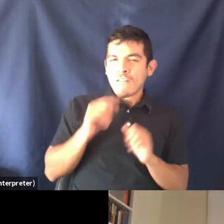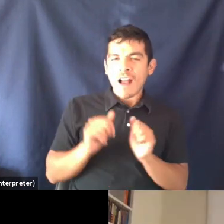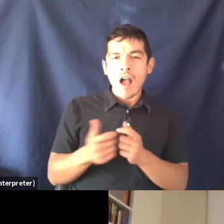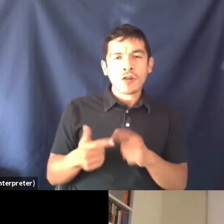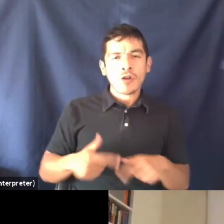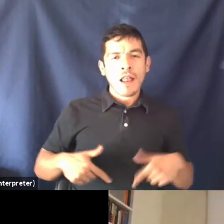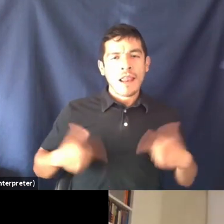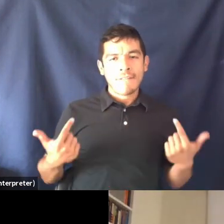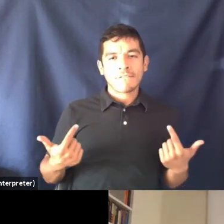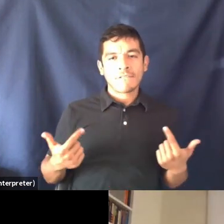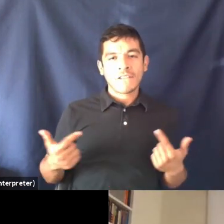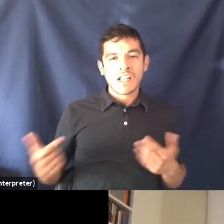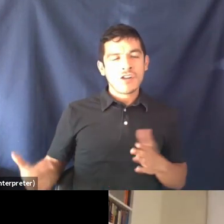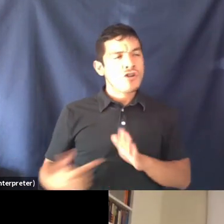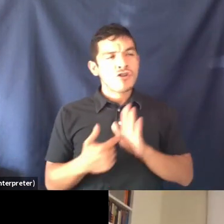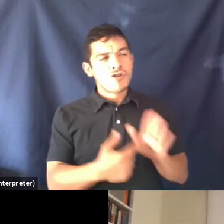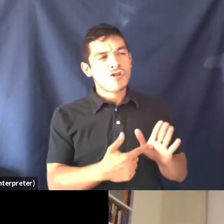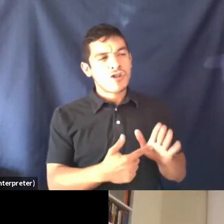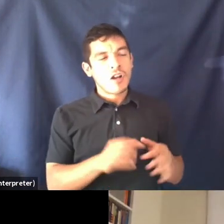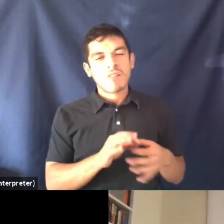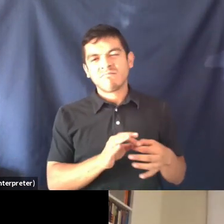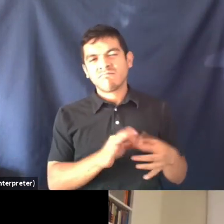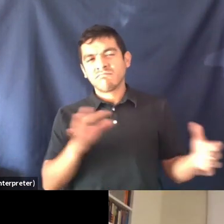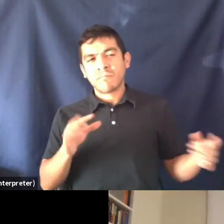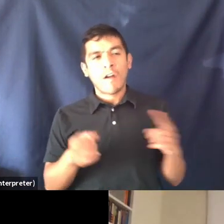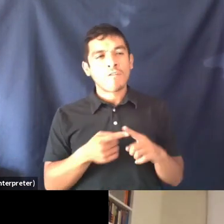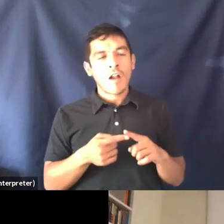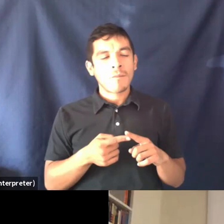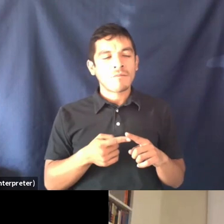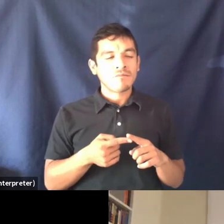detached from property and wealth and all the things that we concern ourselves with